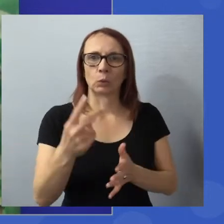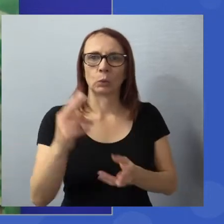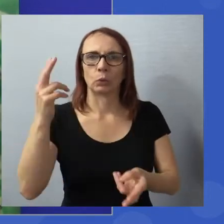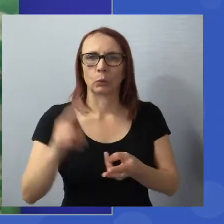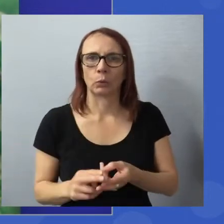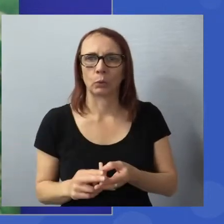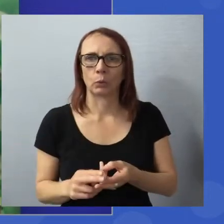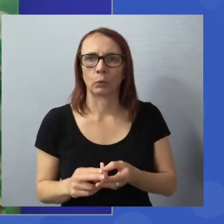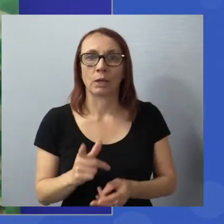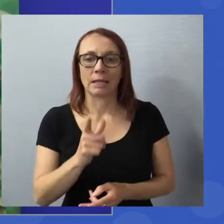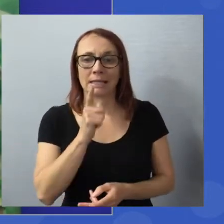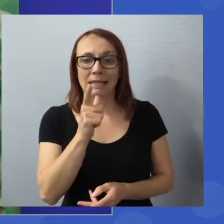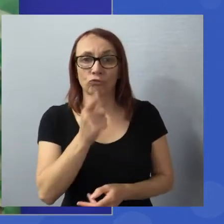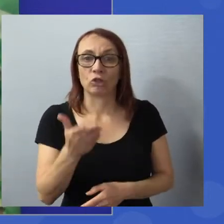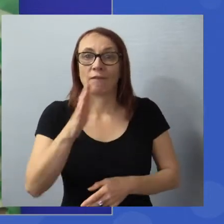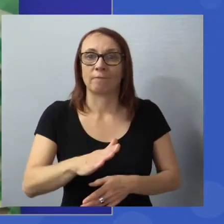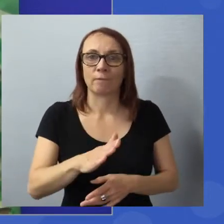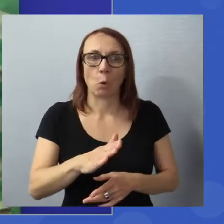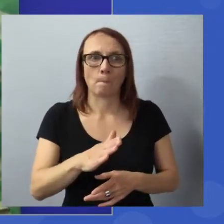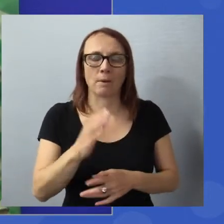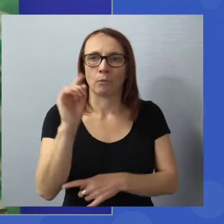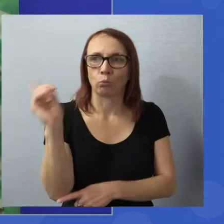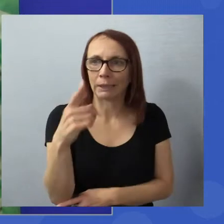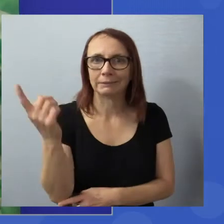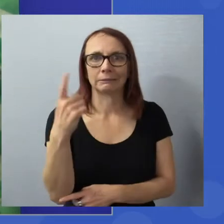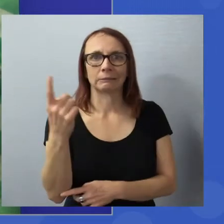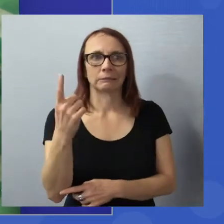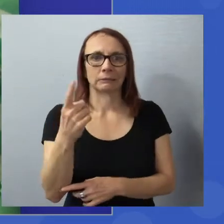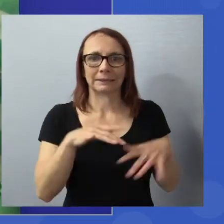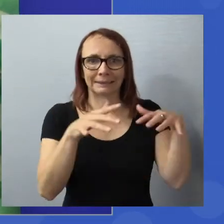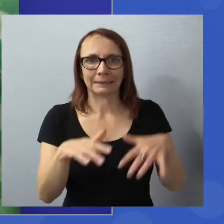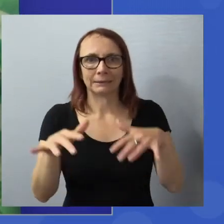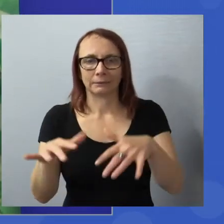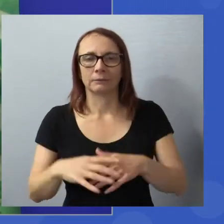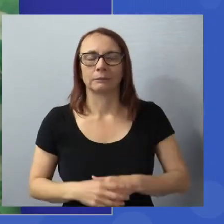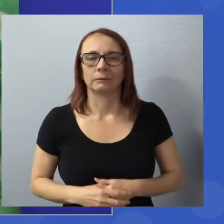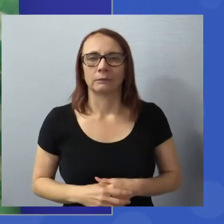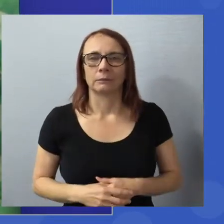from renewables and it could fulfil all the energy needs in the future